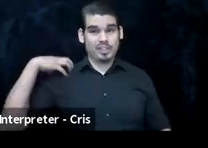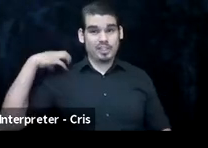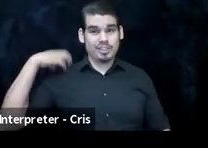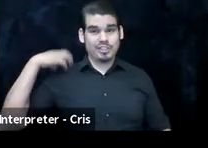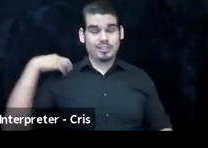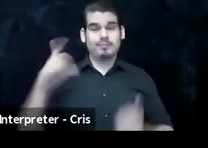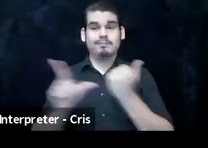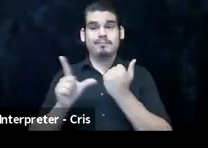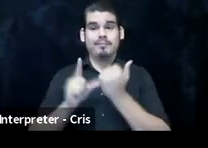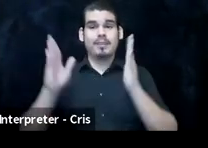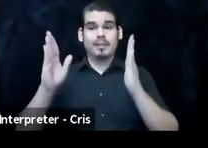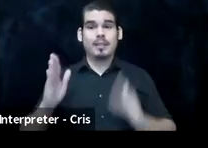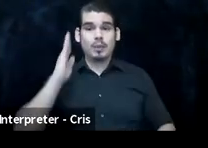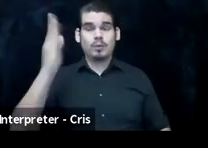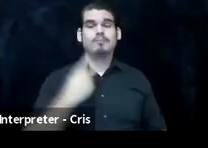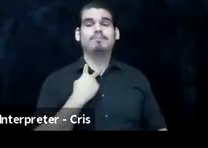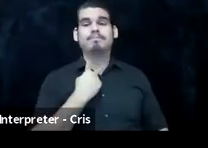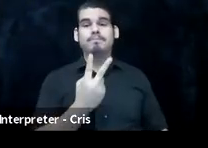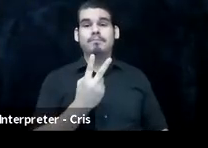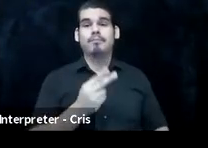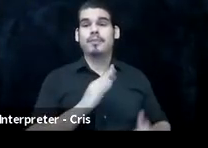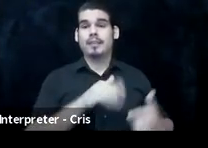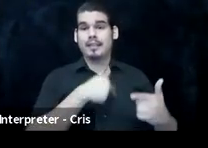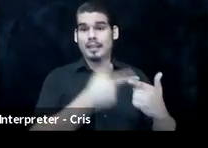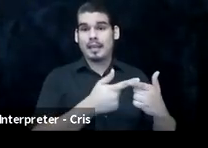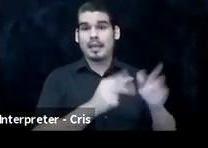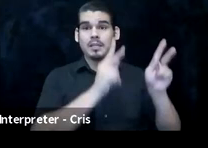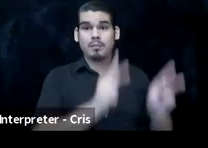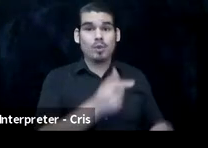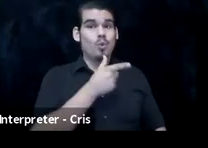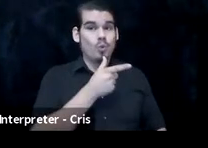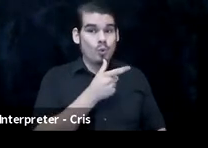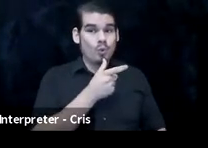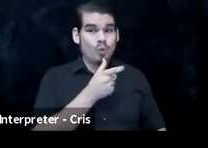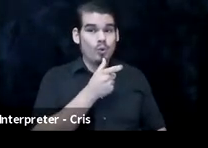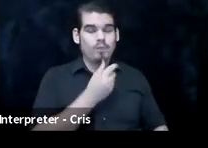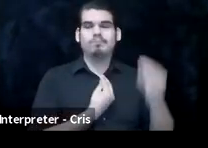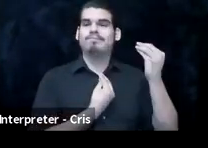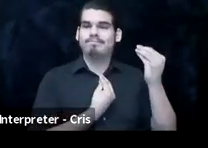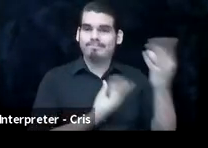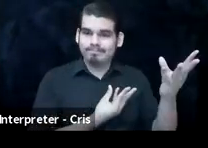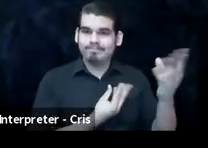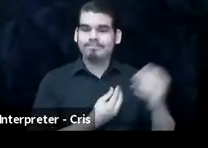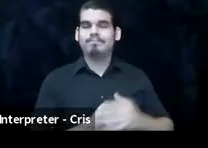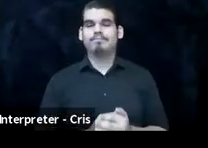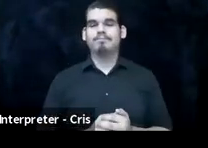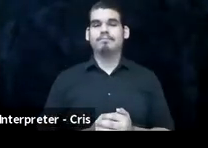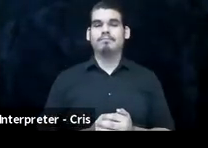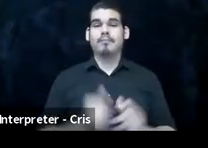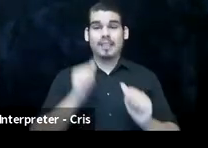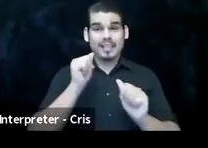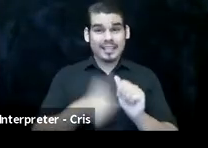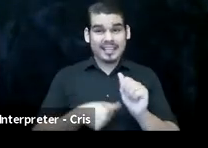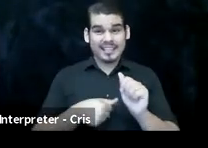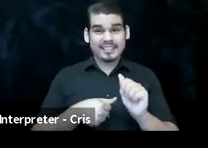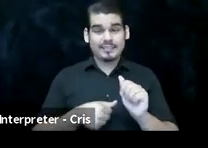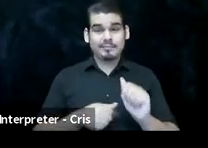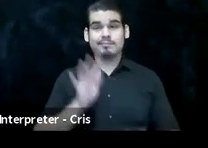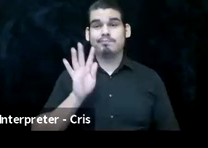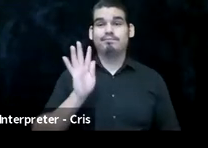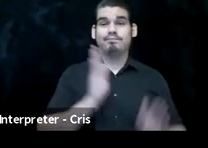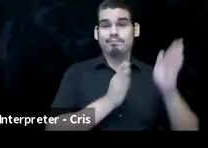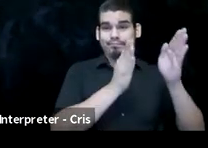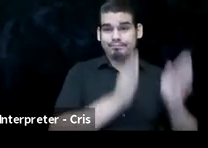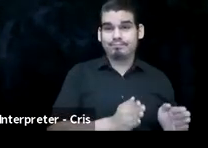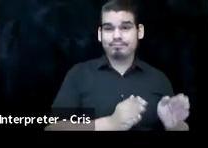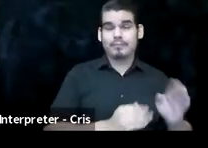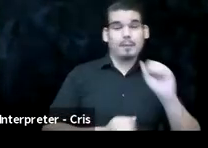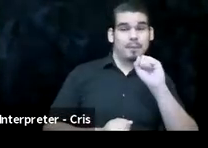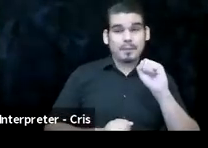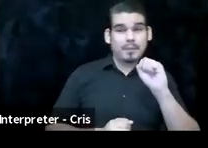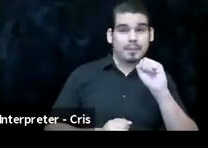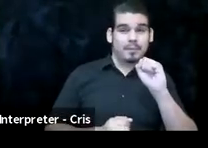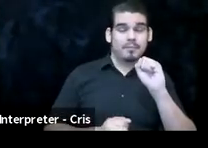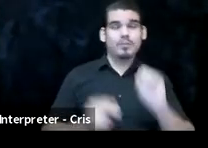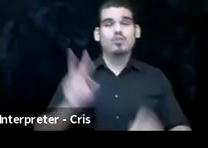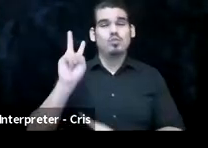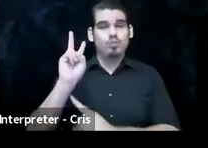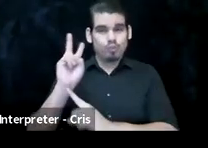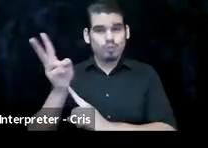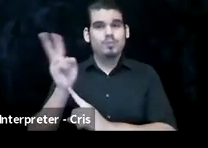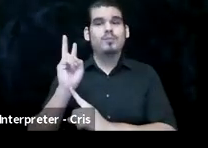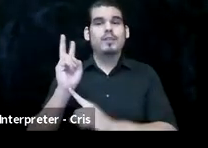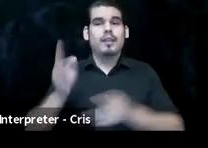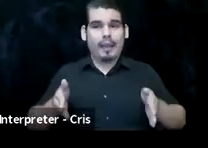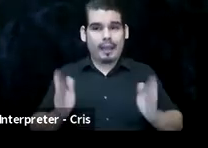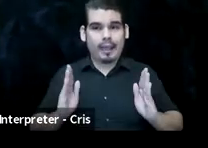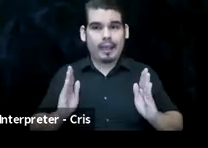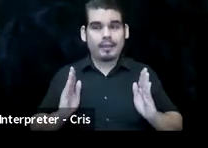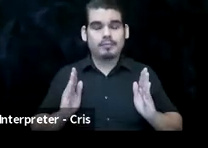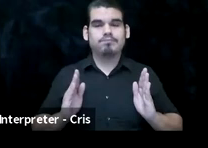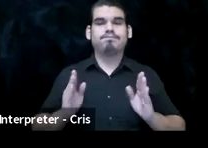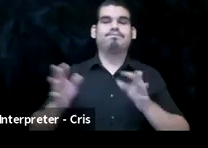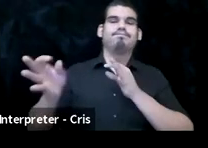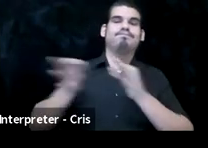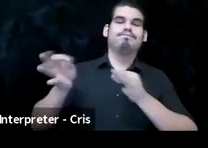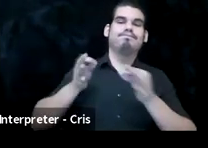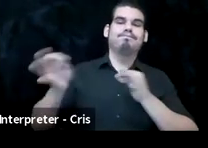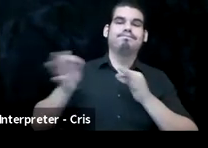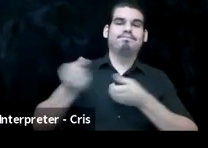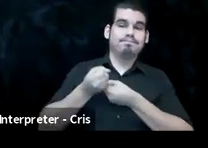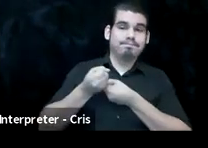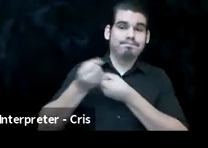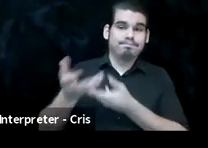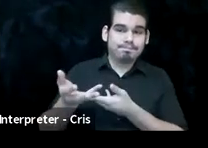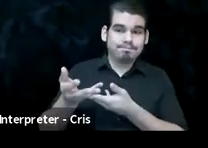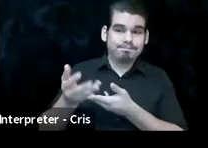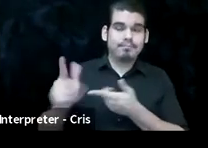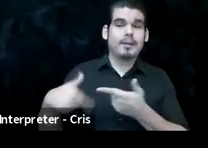Katherine Squire: And we also have a timekeeper so each speaker will only be given two minutes so say you wanted to speak out in favor of the resolution, so you were a pro you would have two minutes to do that before we would move on to the next person so that's also something to keep in mind.